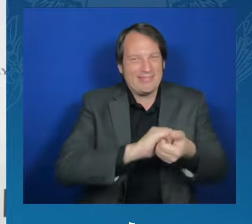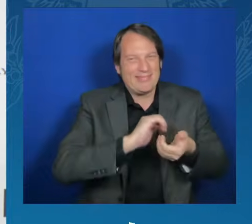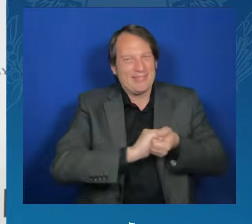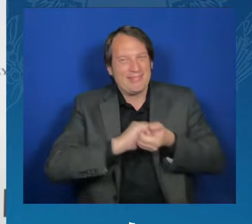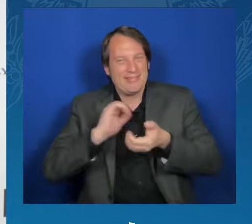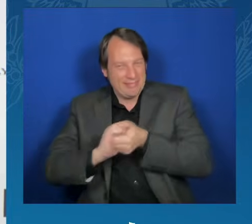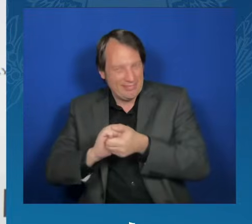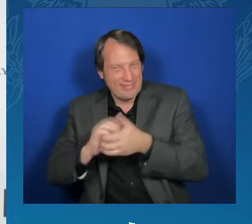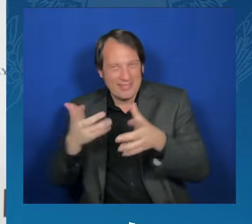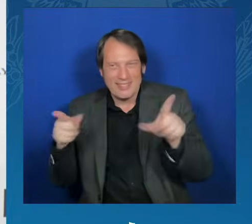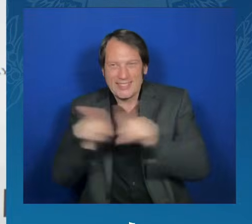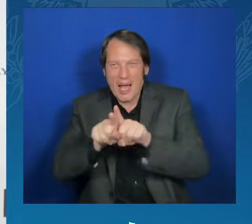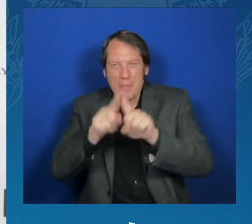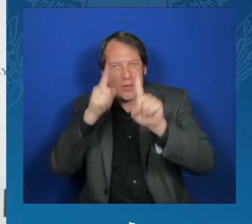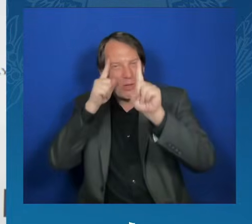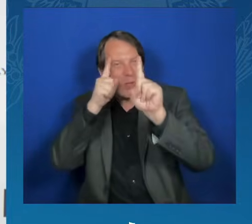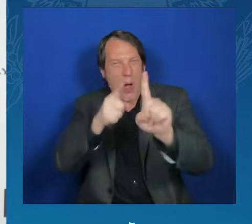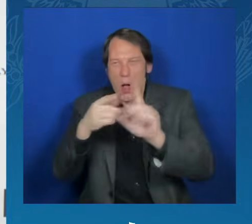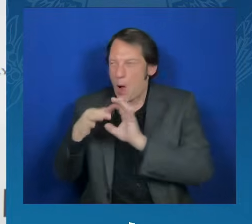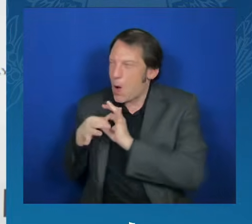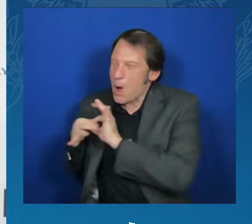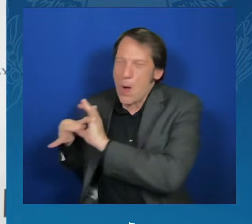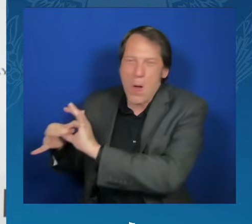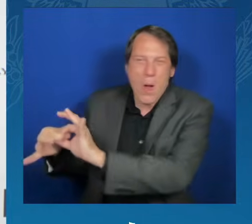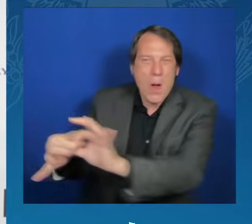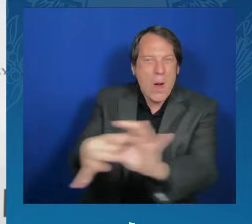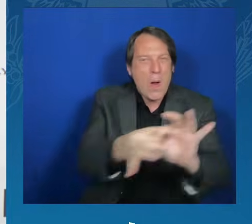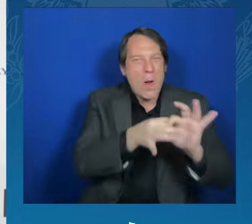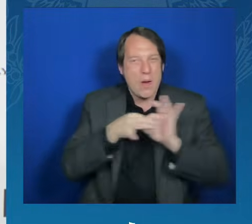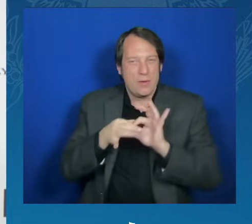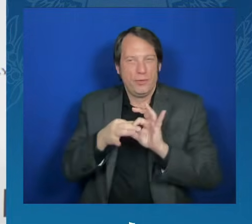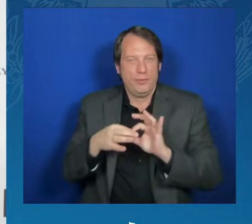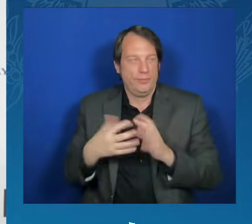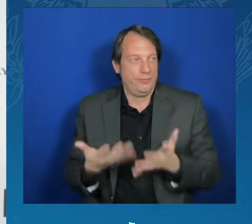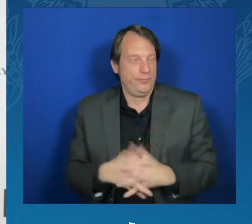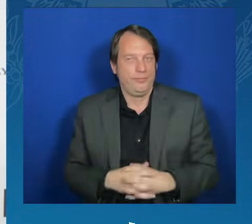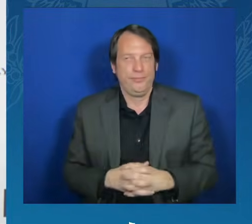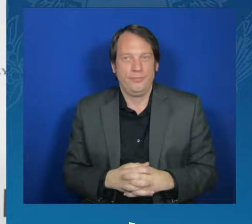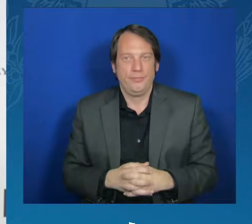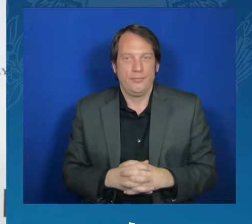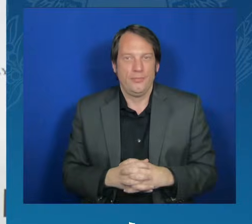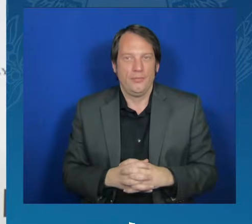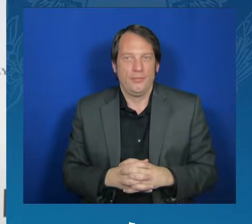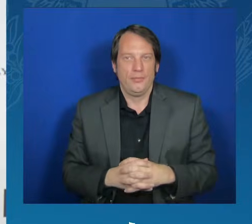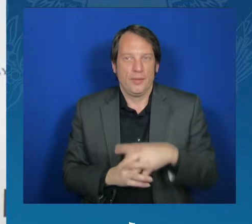As I travel throughout my country and the world, it is clear to me: